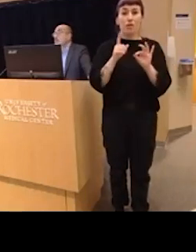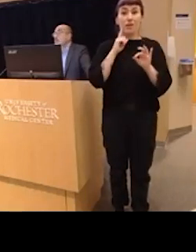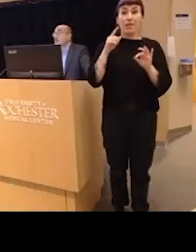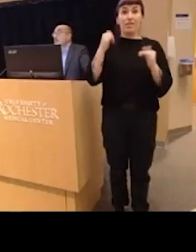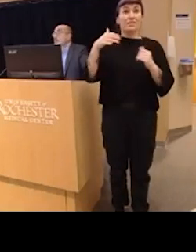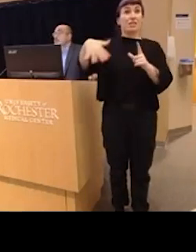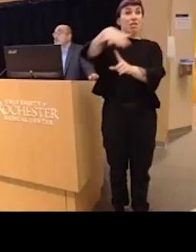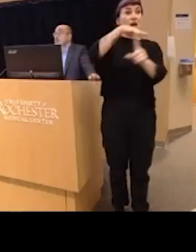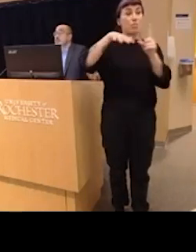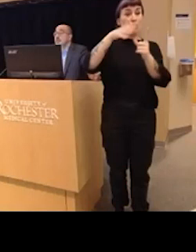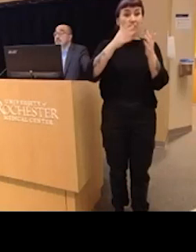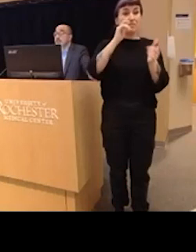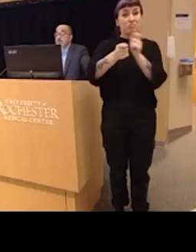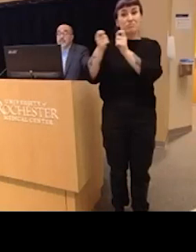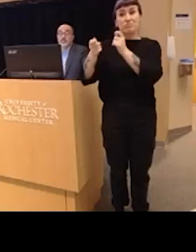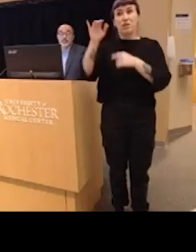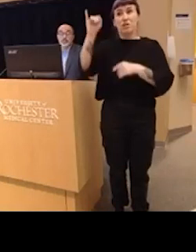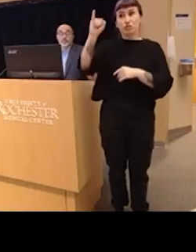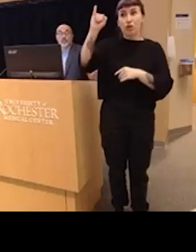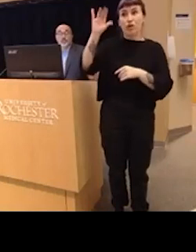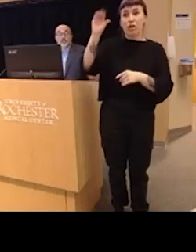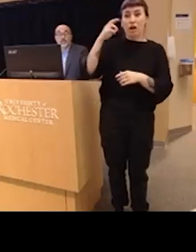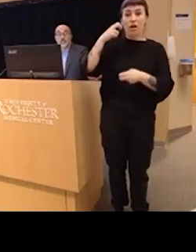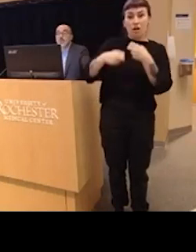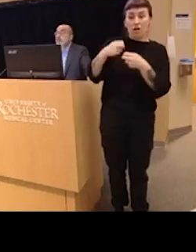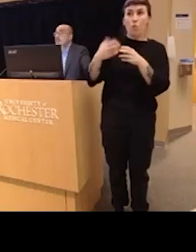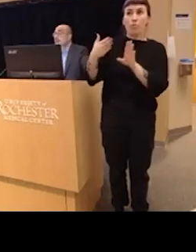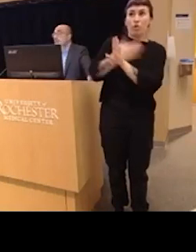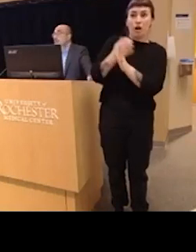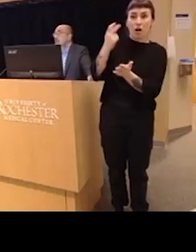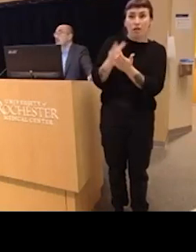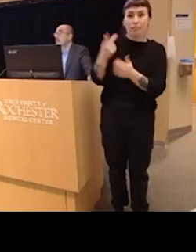where things are changing on insurance companies there's lots of issues with priorization denials